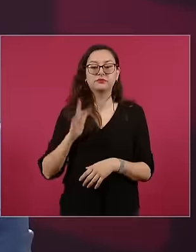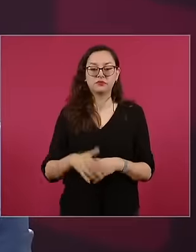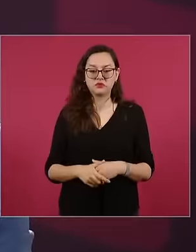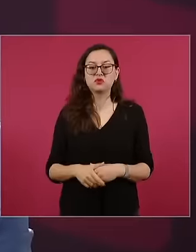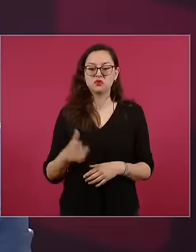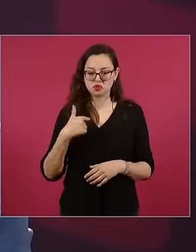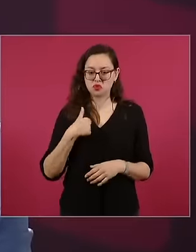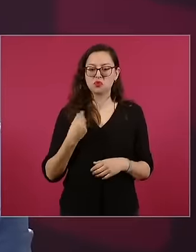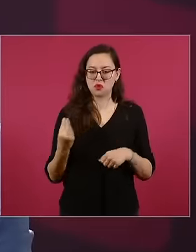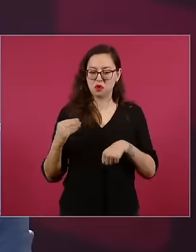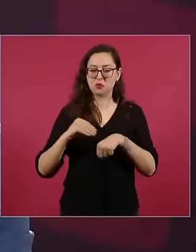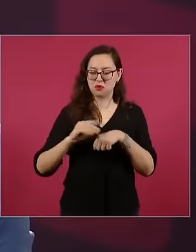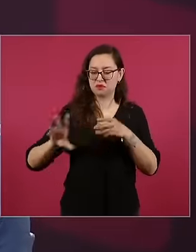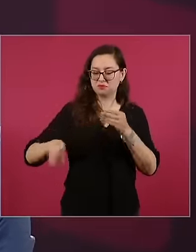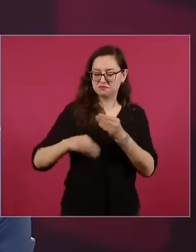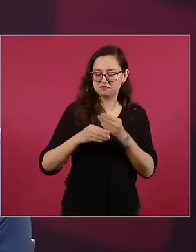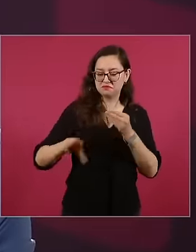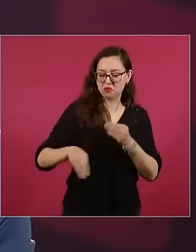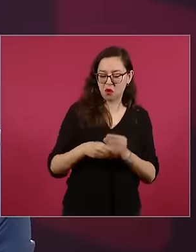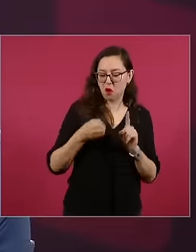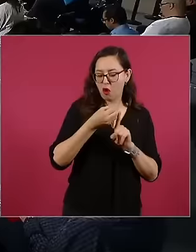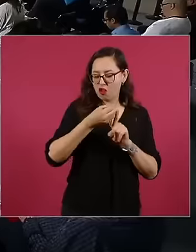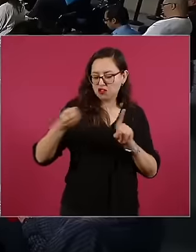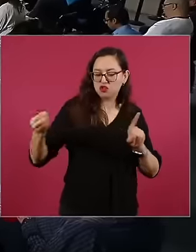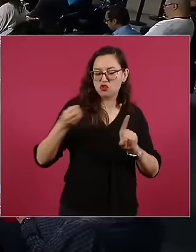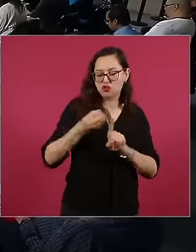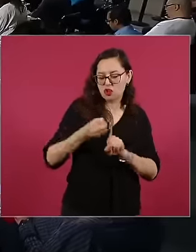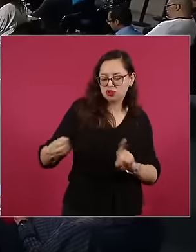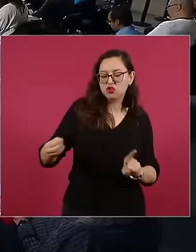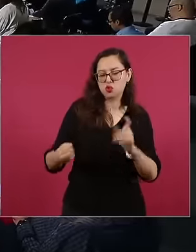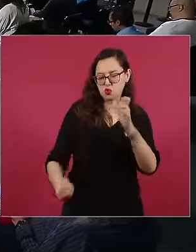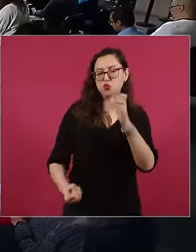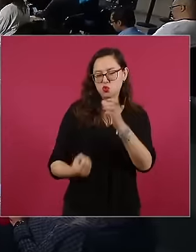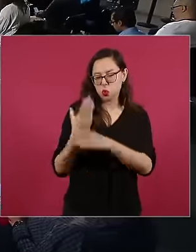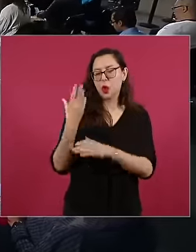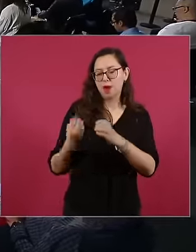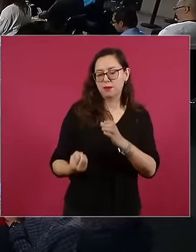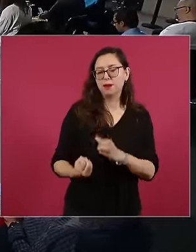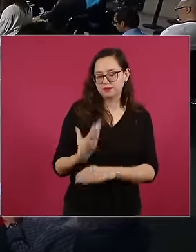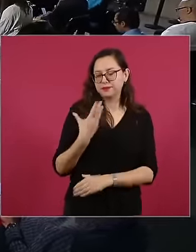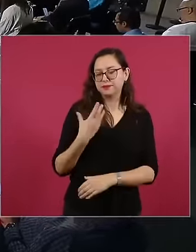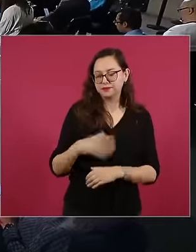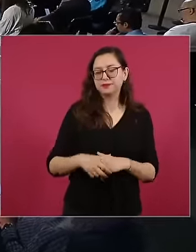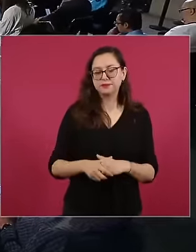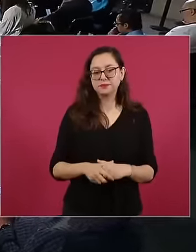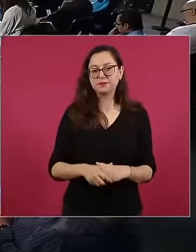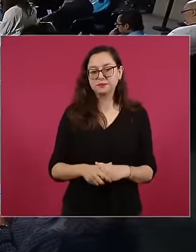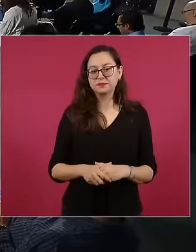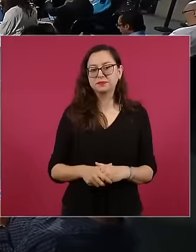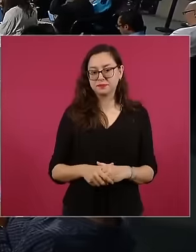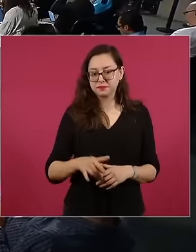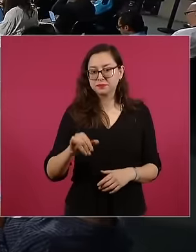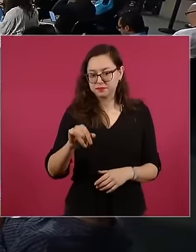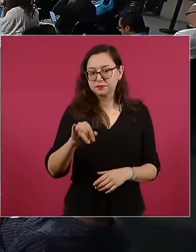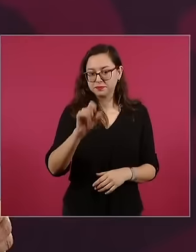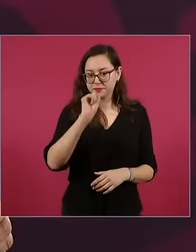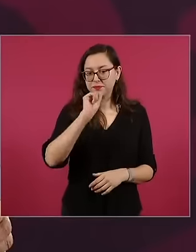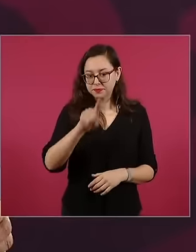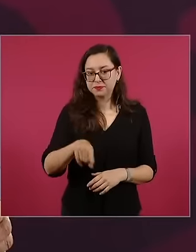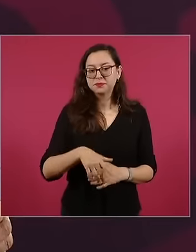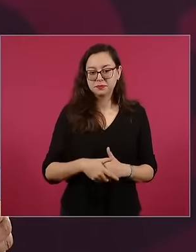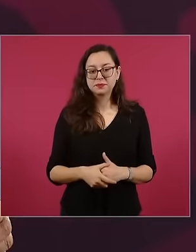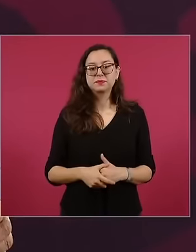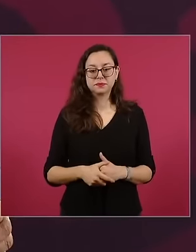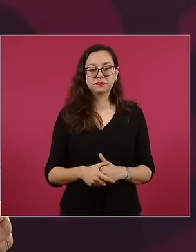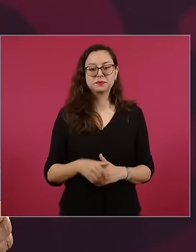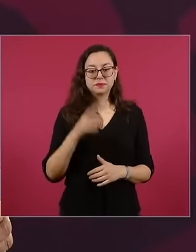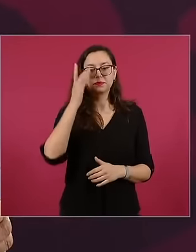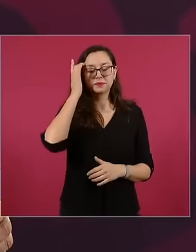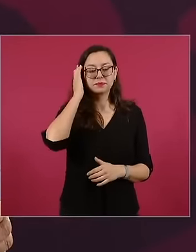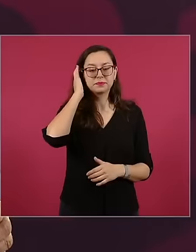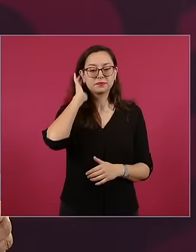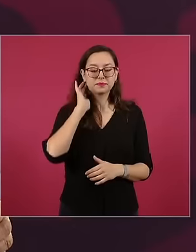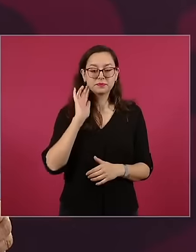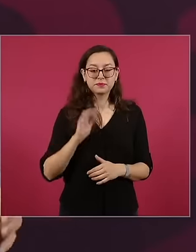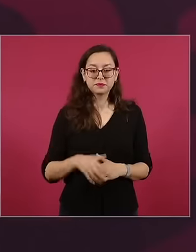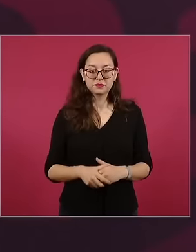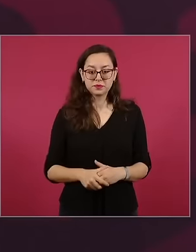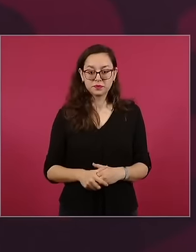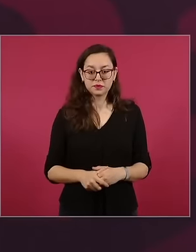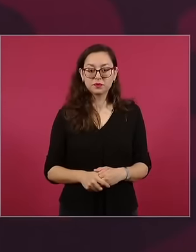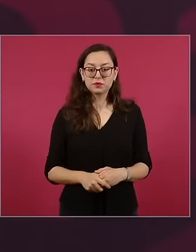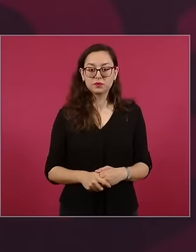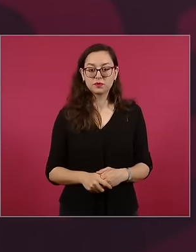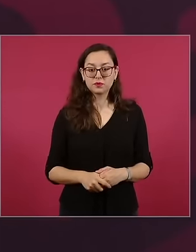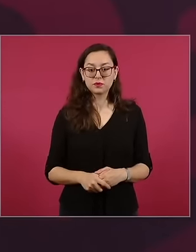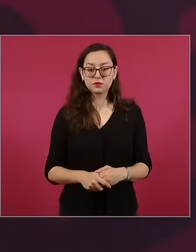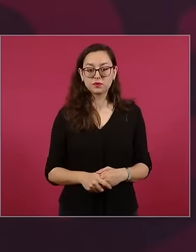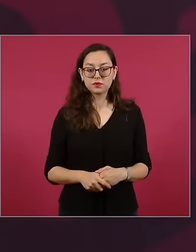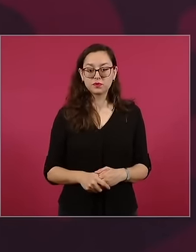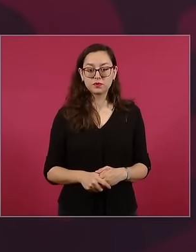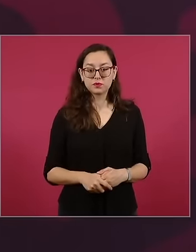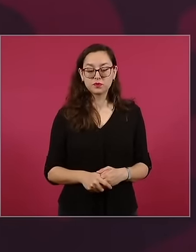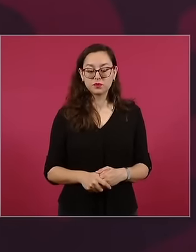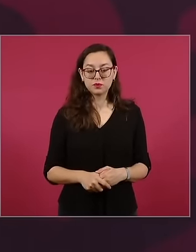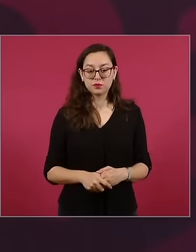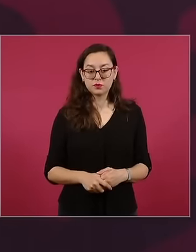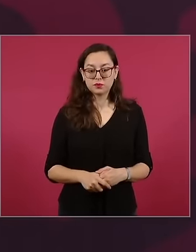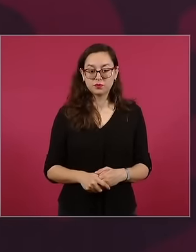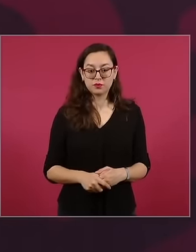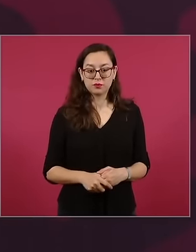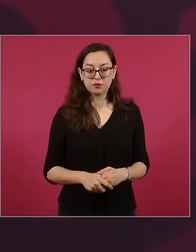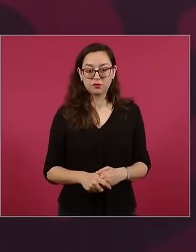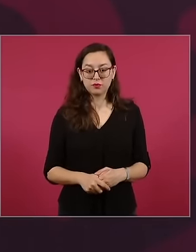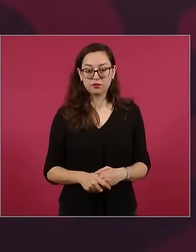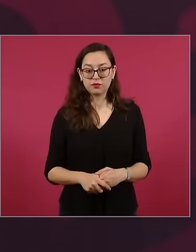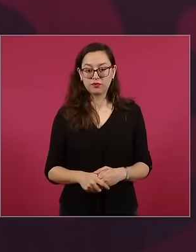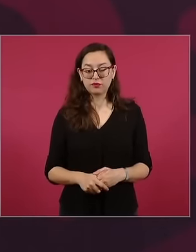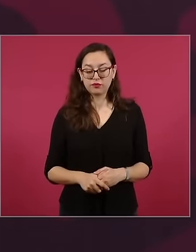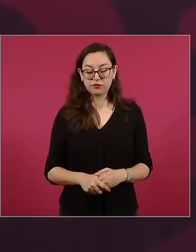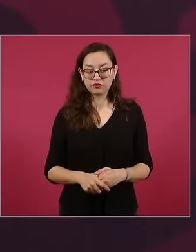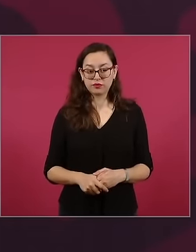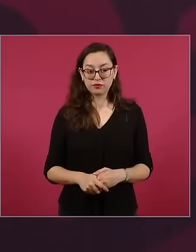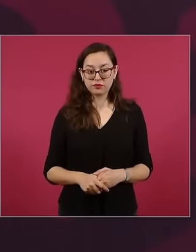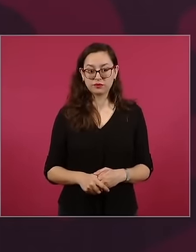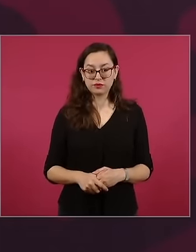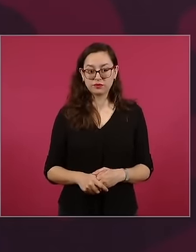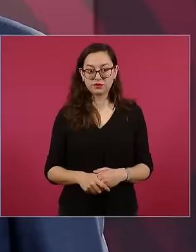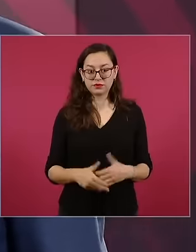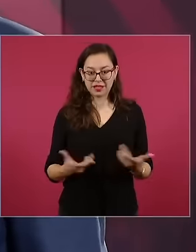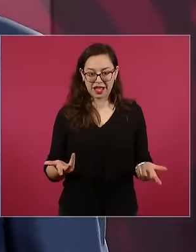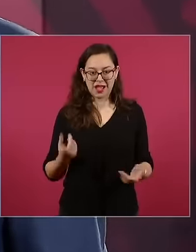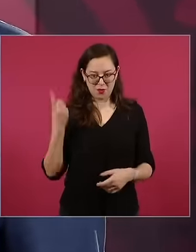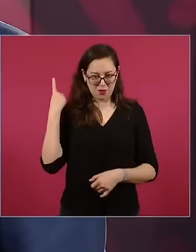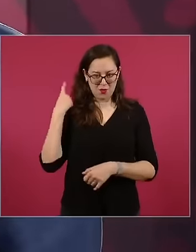more, yes. This also caught my attention the last time I was in the speech Viva